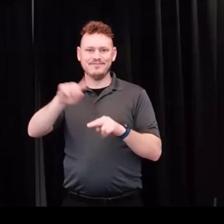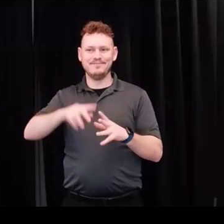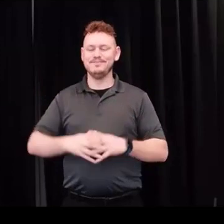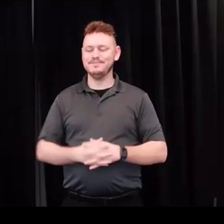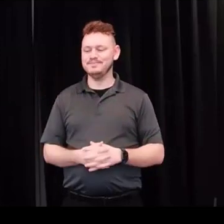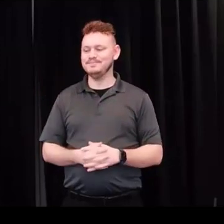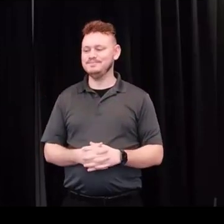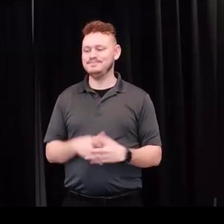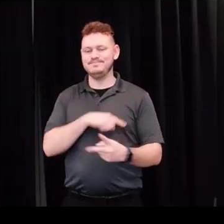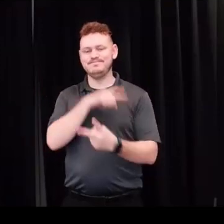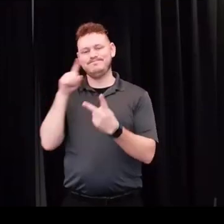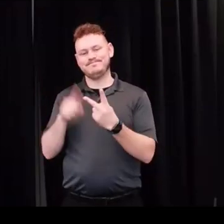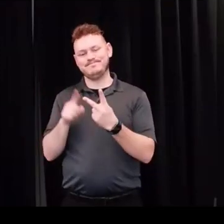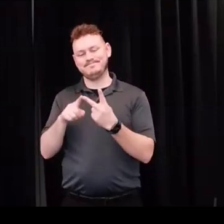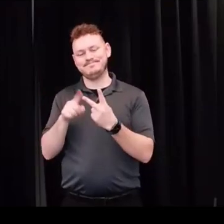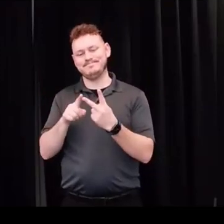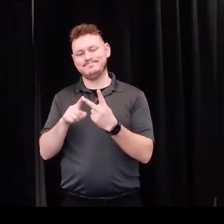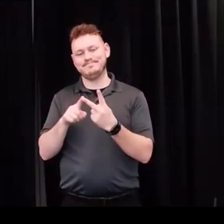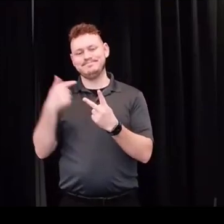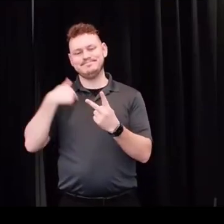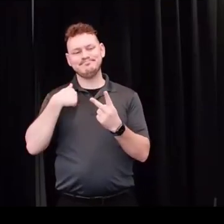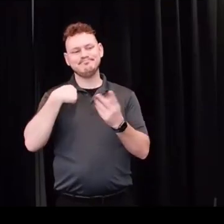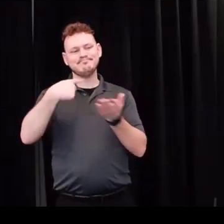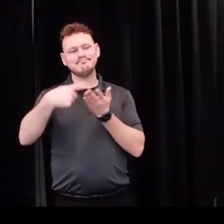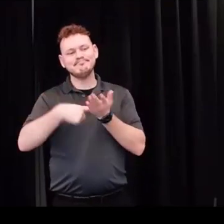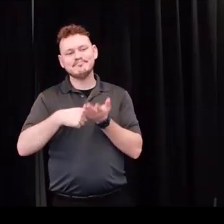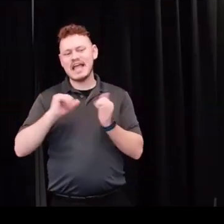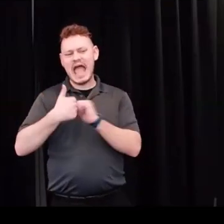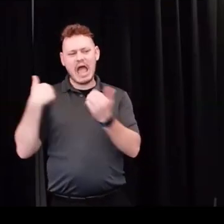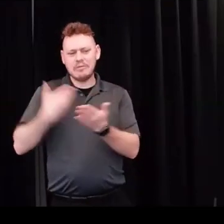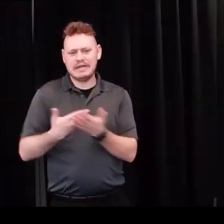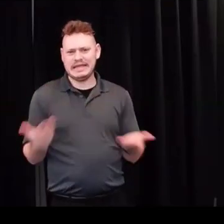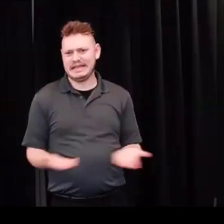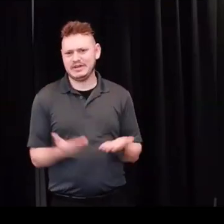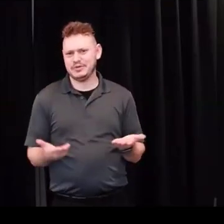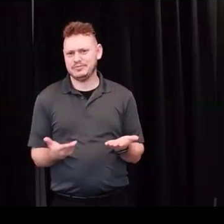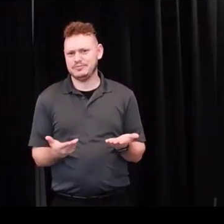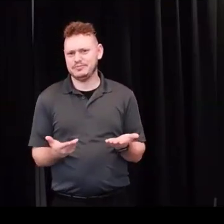Okay, so I'm going to talk about how did we get, how do we get here? And why do we want to